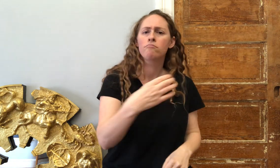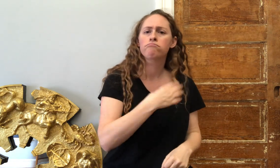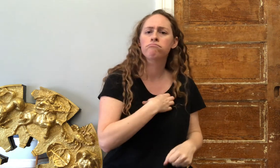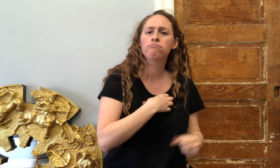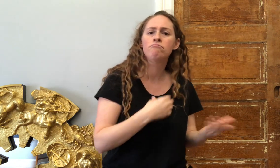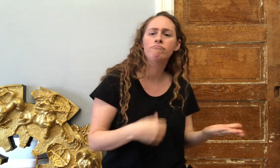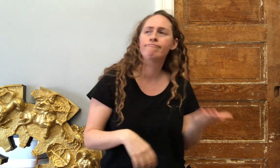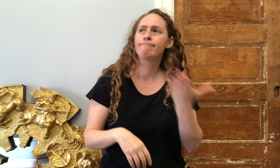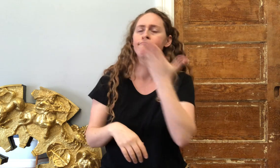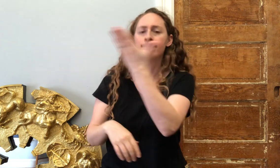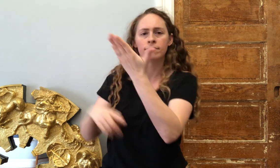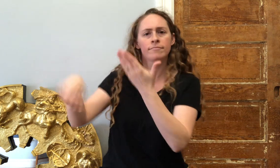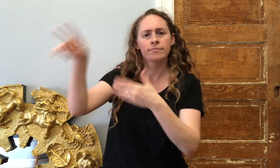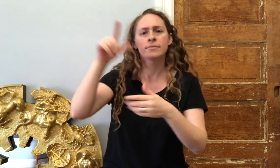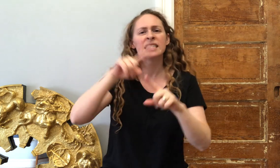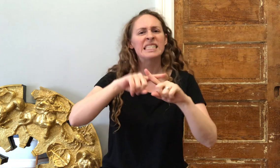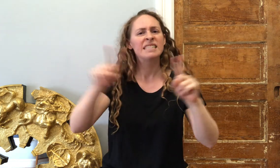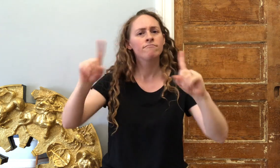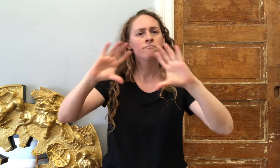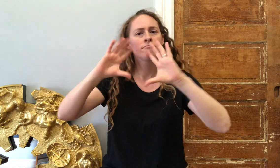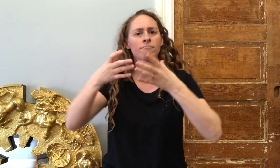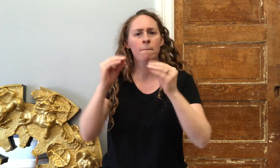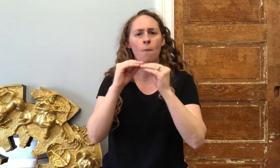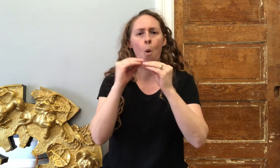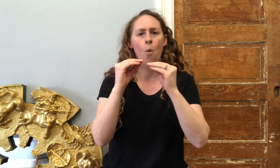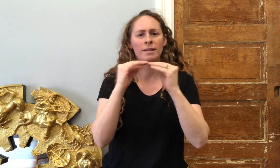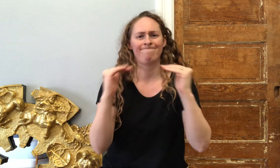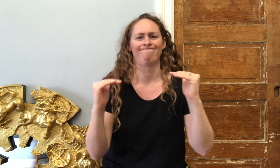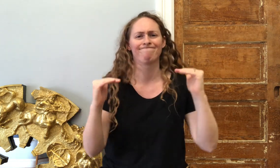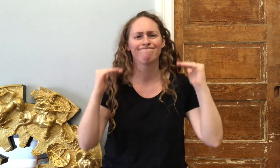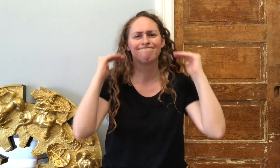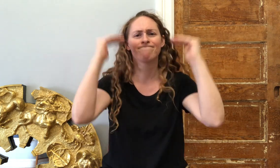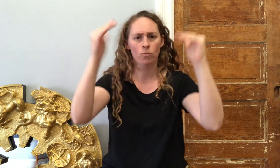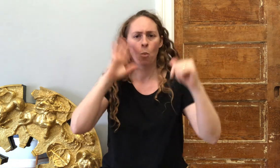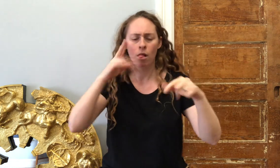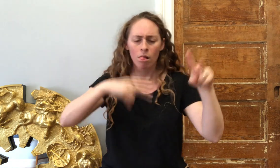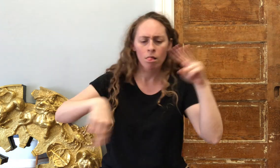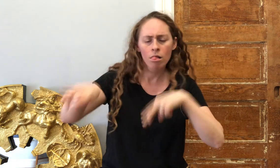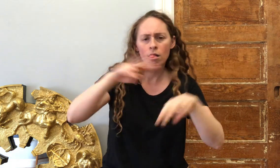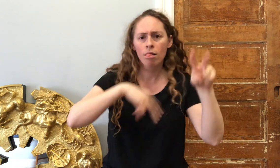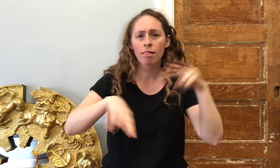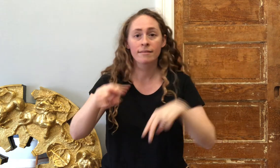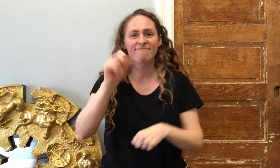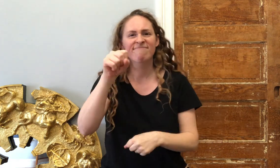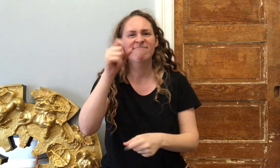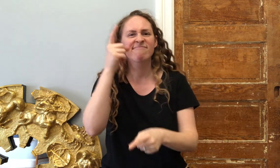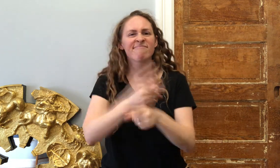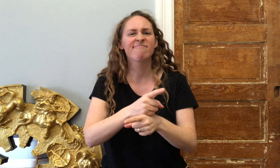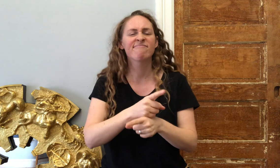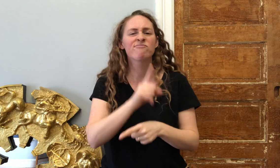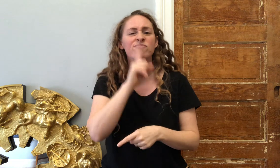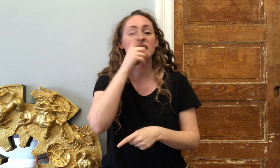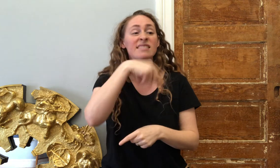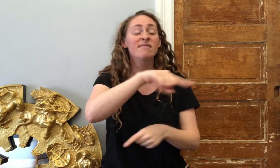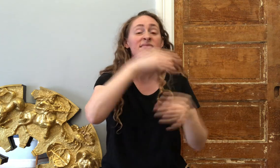if the defendant(s) disagree, they can proceed with the Court of Special Appeals.